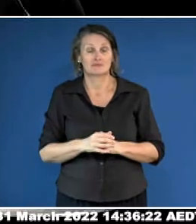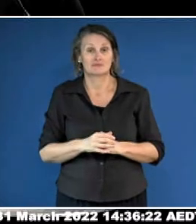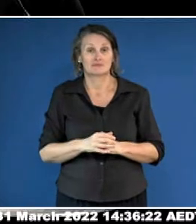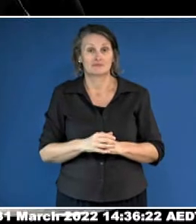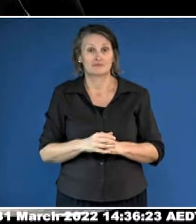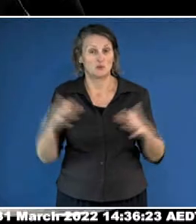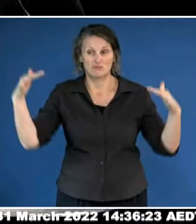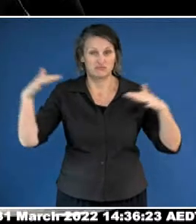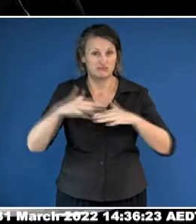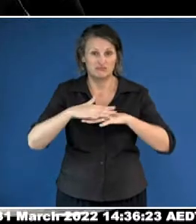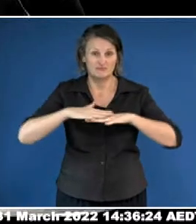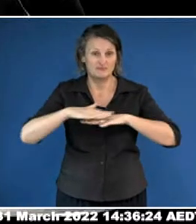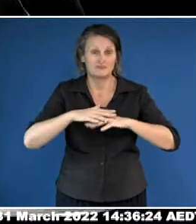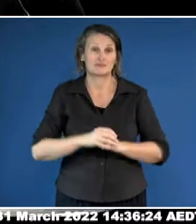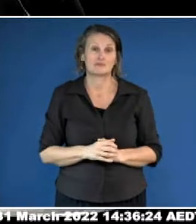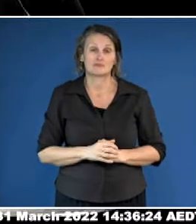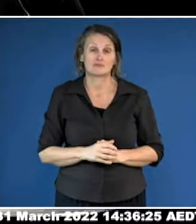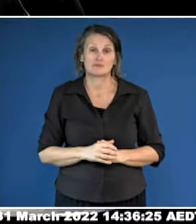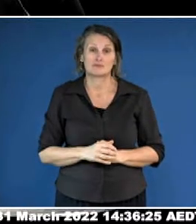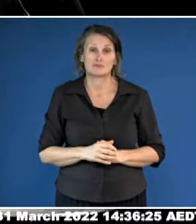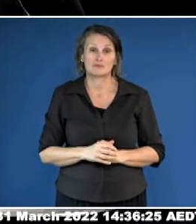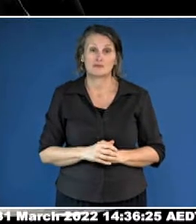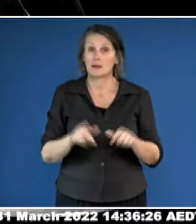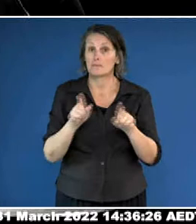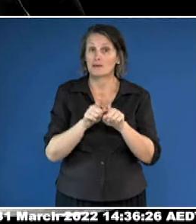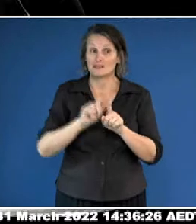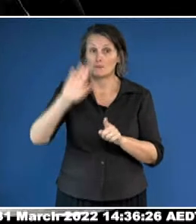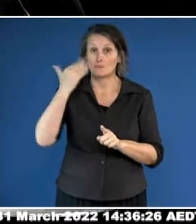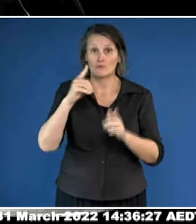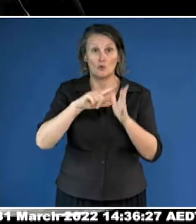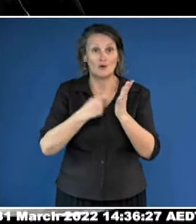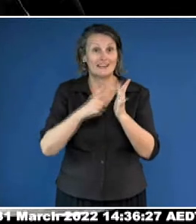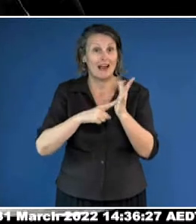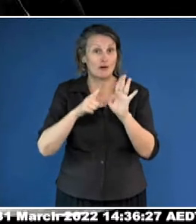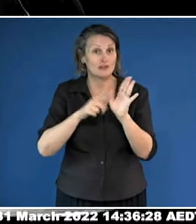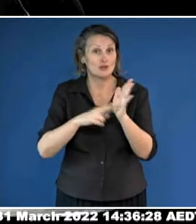The segregated settings, like Carolyn said, such as group home, hospital, prisons,